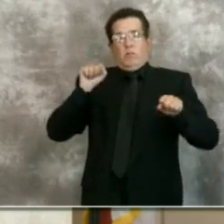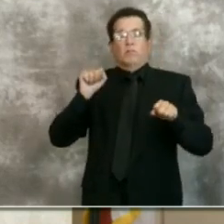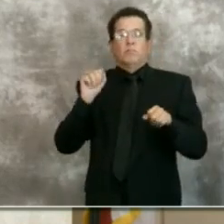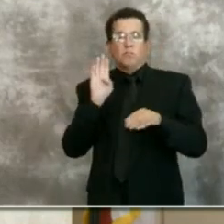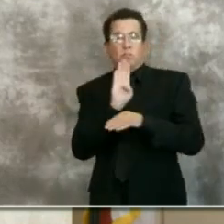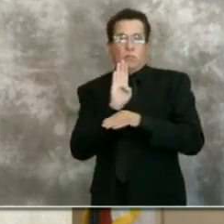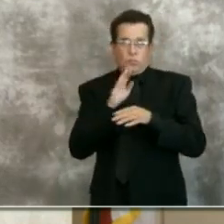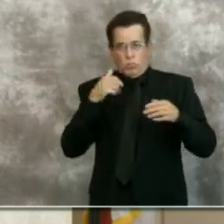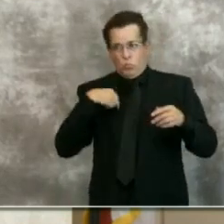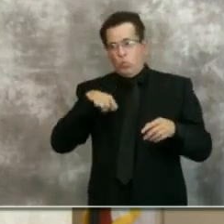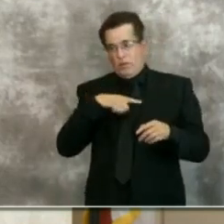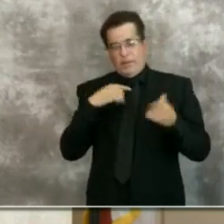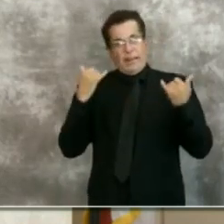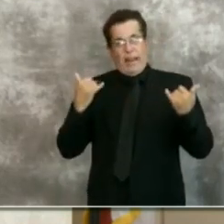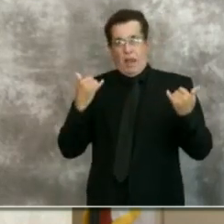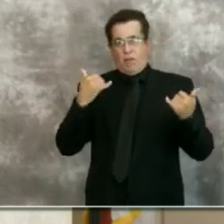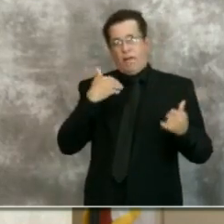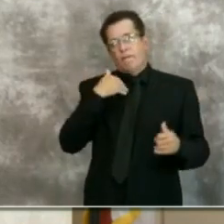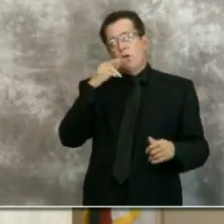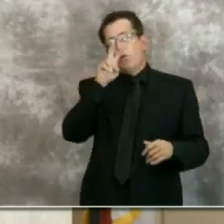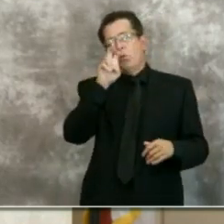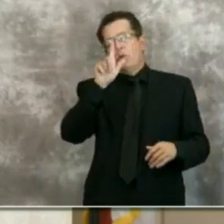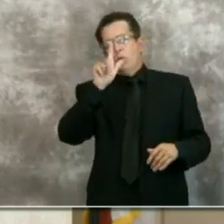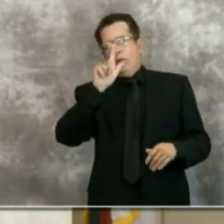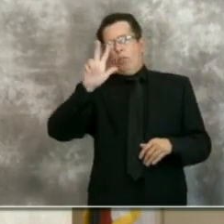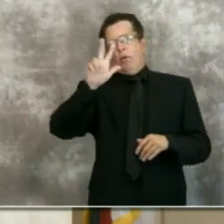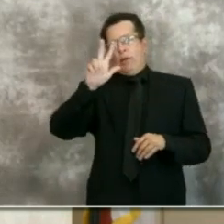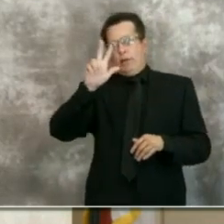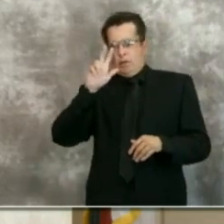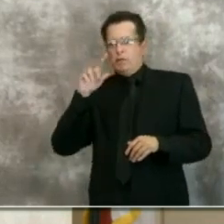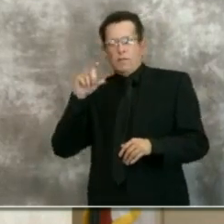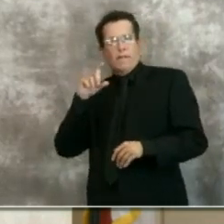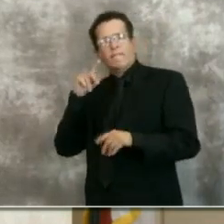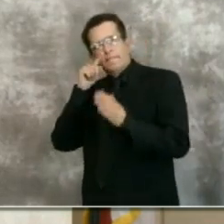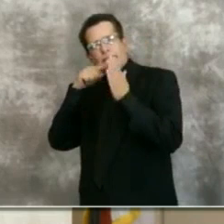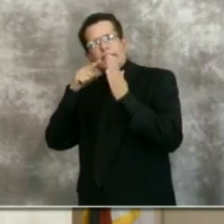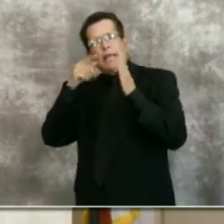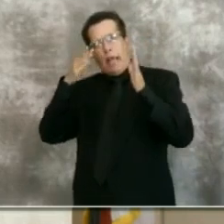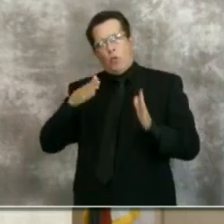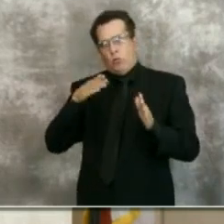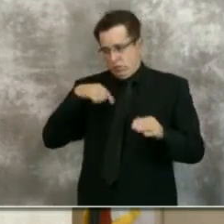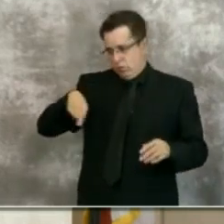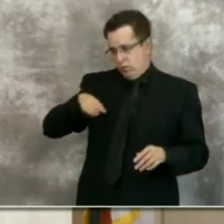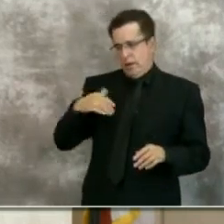ESTABLISH METRIC OF WHERE WE WANTED TO BE AND WE ARE TAKING CORRECTIVE ACTION. AS I